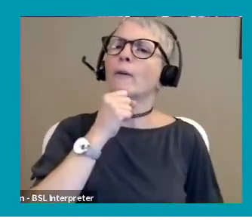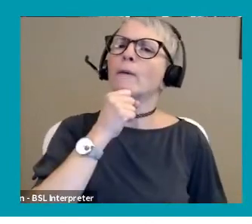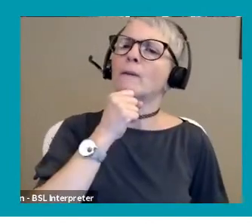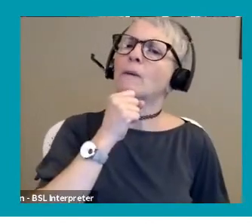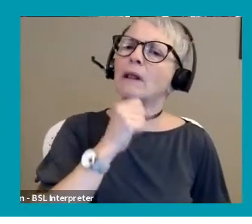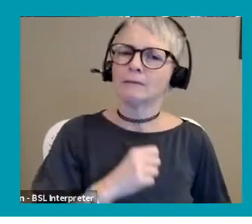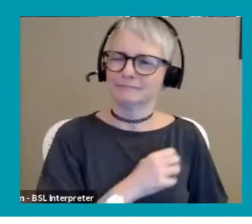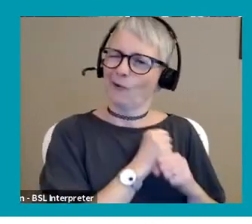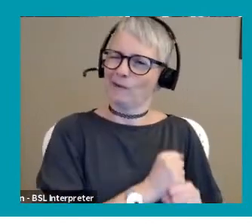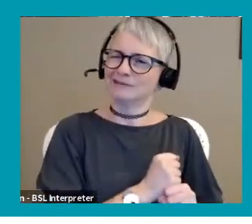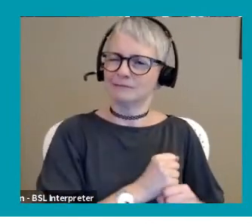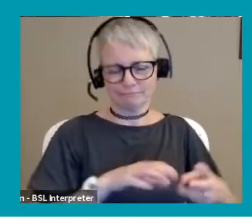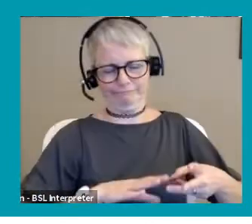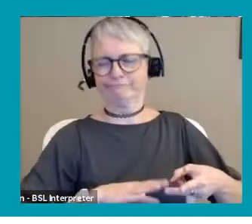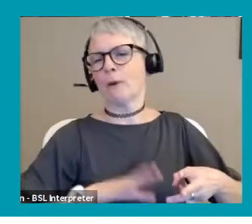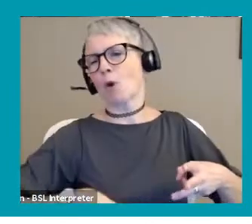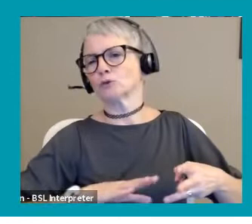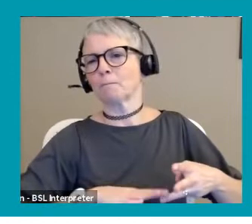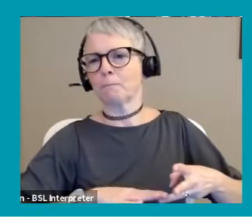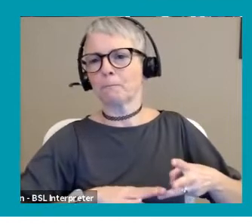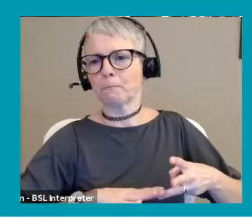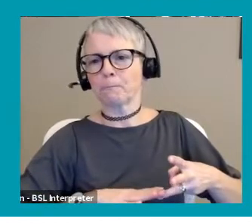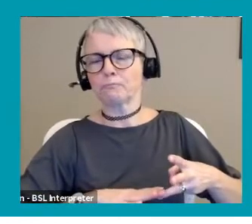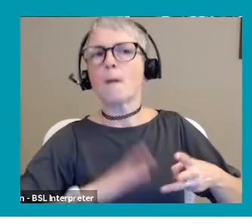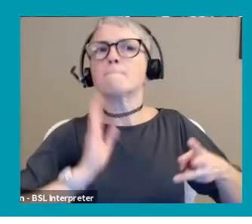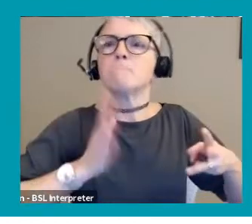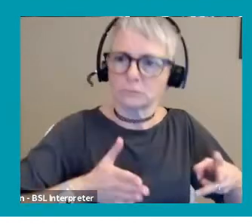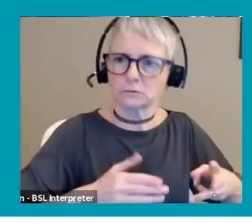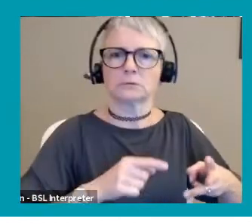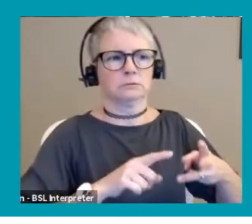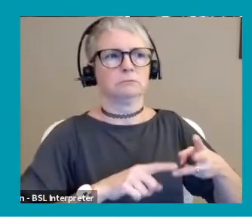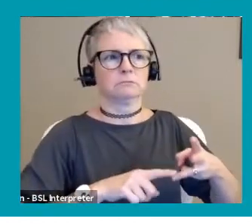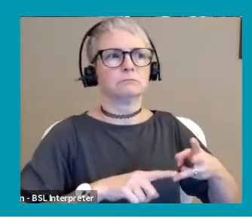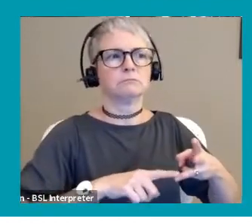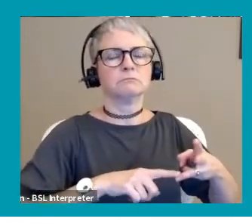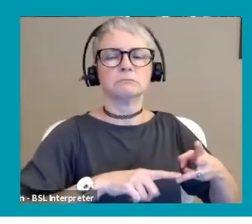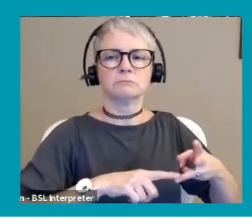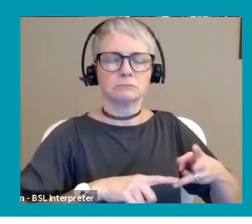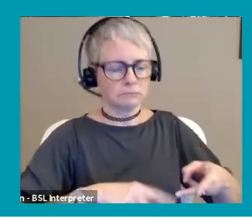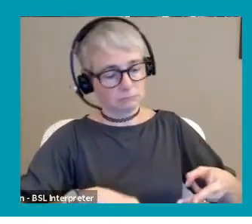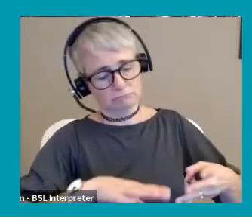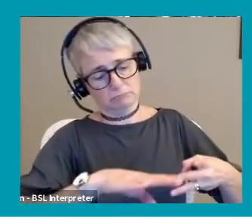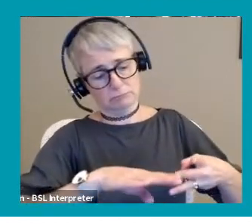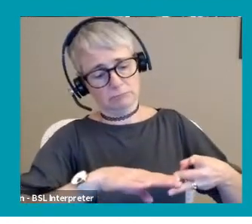of requirement for that. Then the middle level, level two is employer.